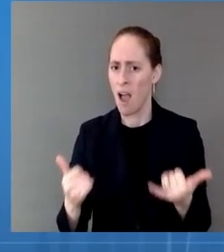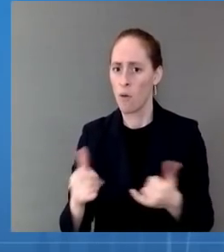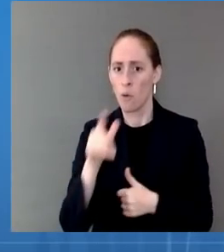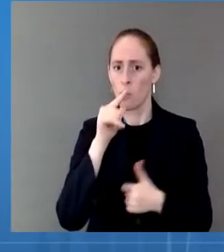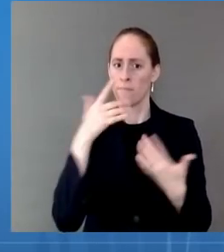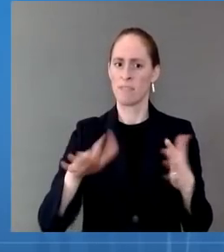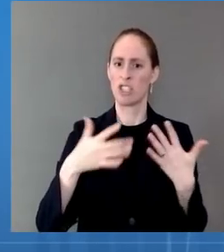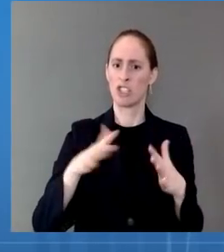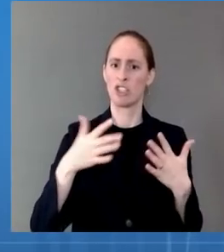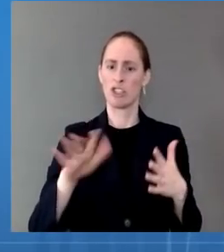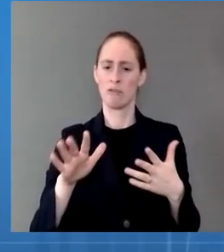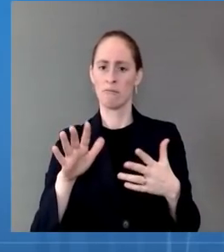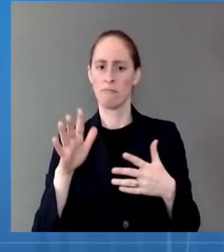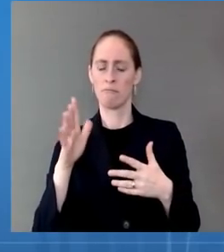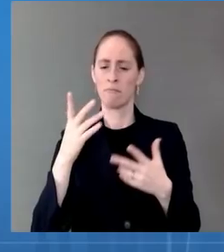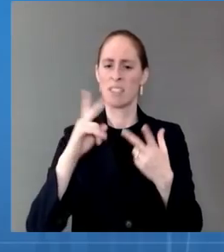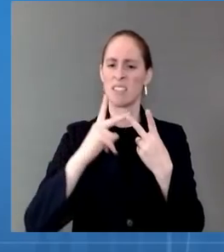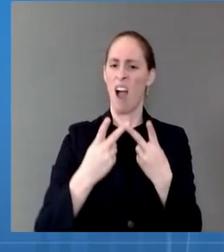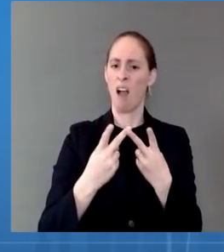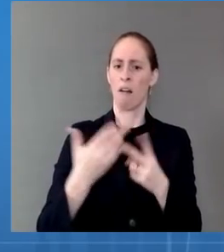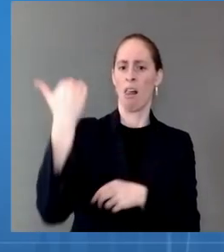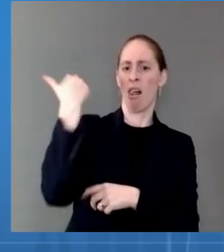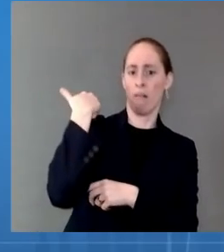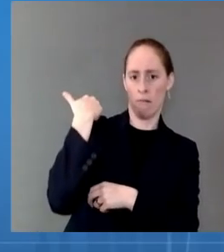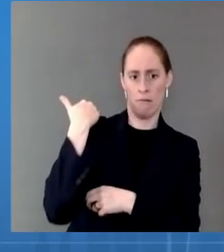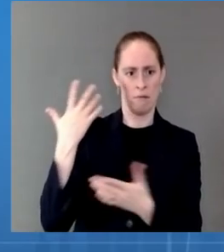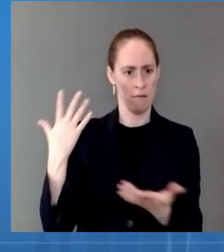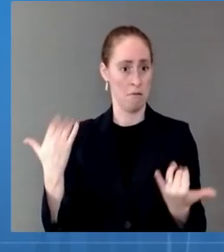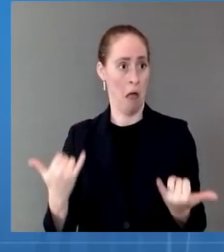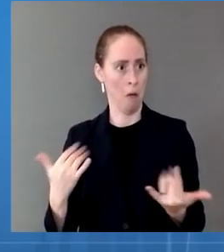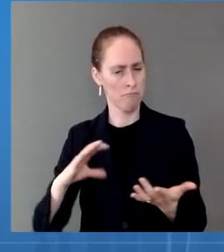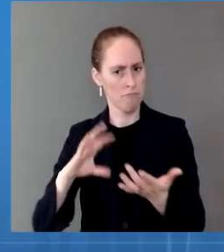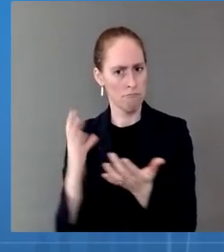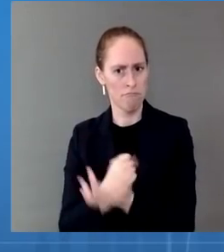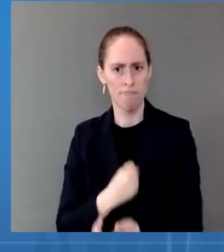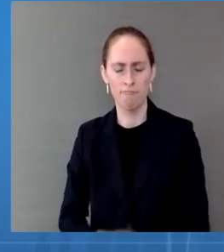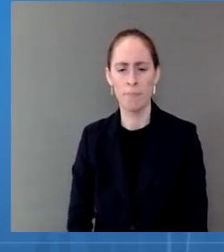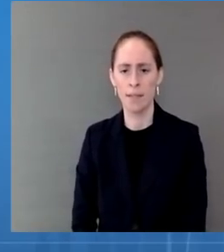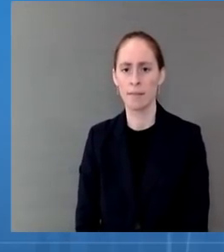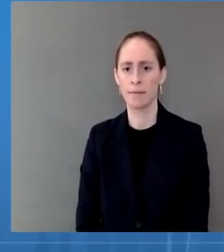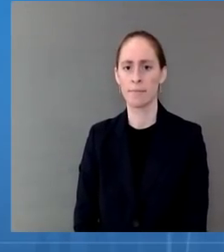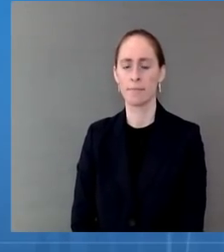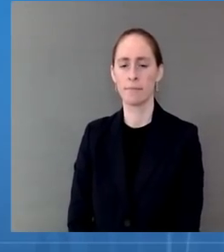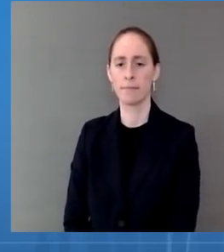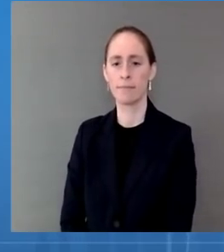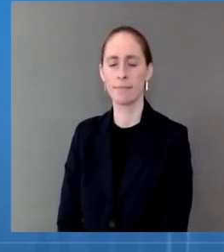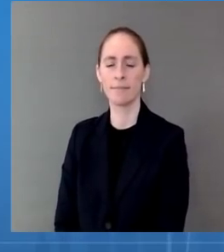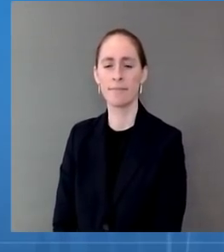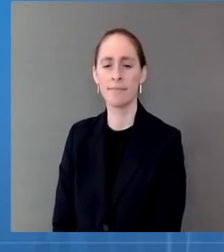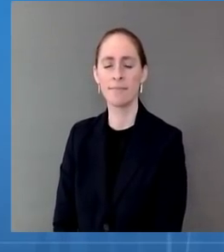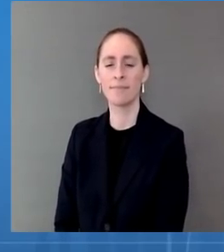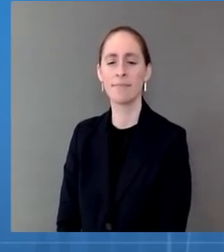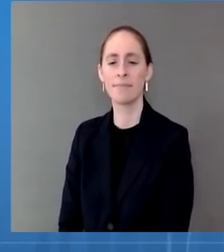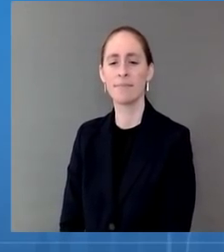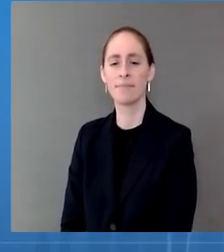as we continue to work to stay ahead of the virus. This recommendation will ensure that more people across the U.S.